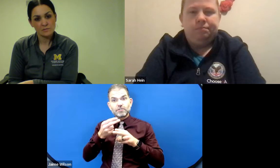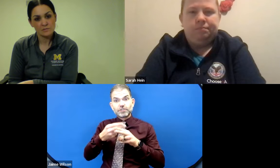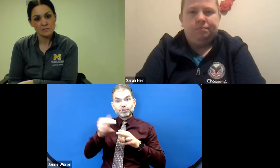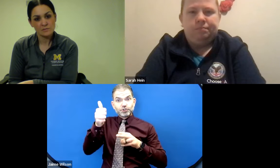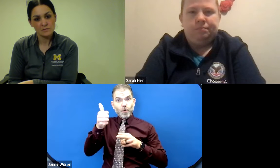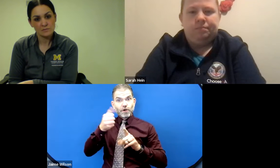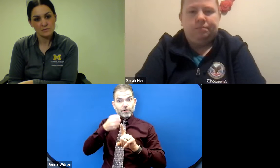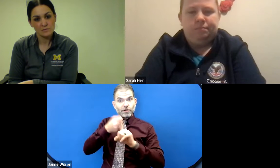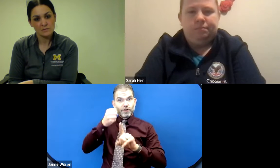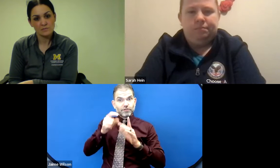ASL Interpreter: maybe days.